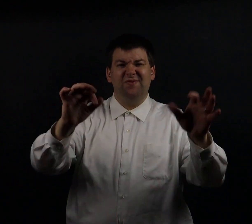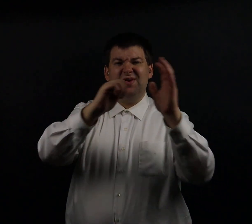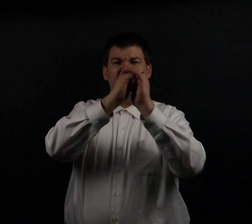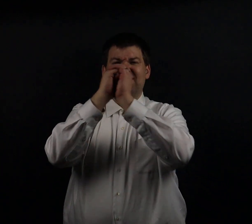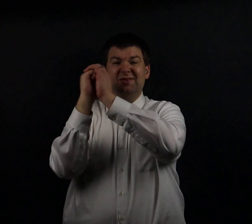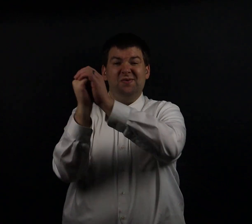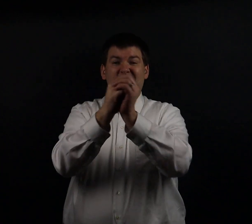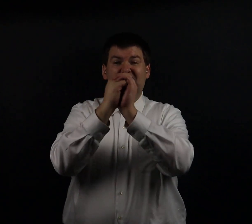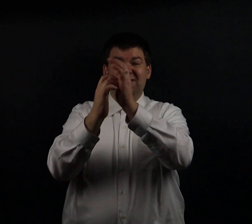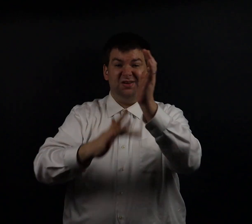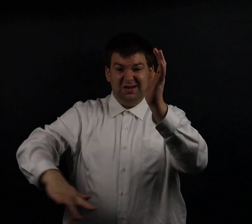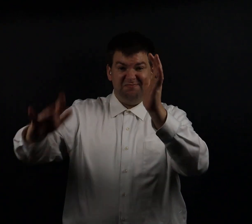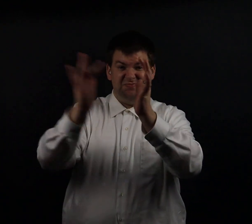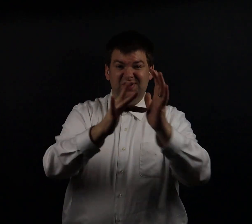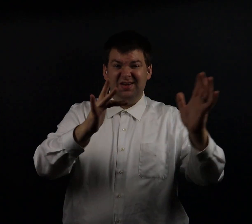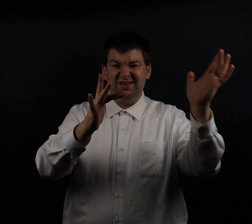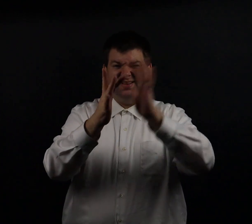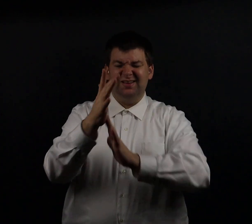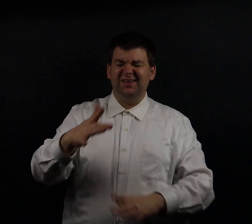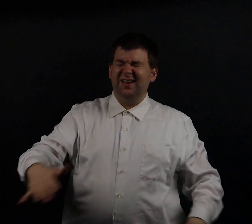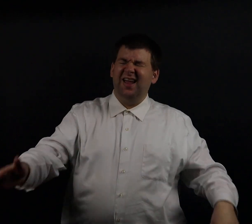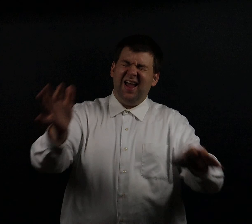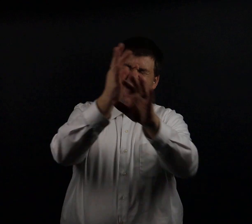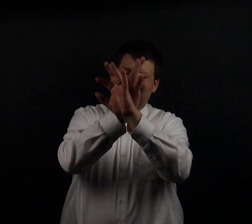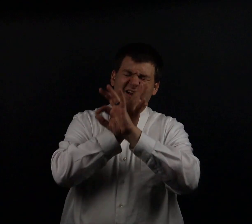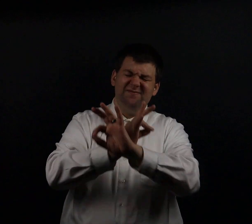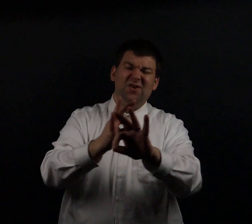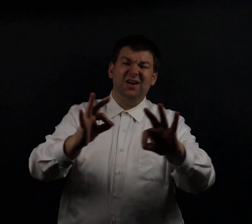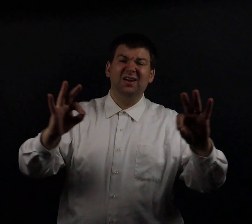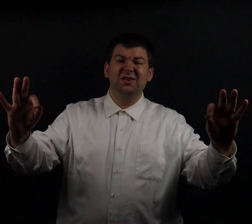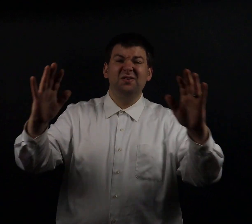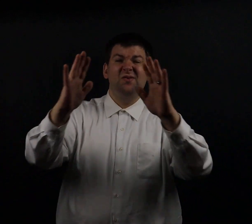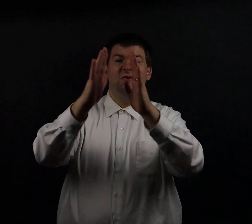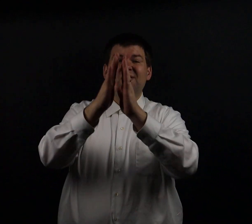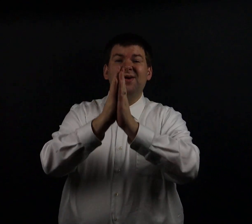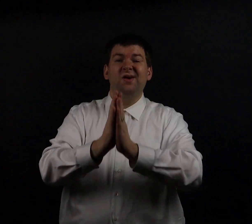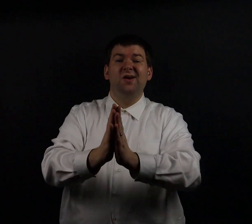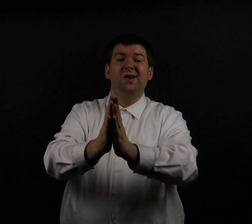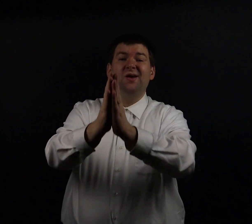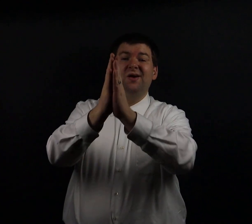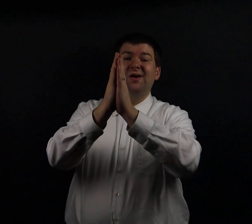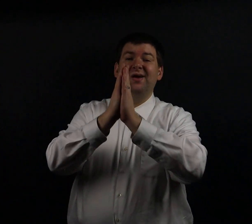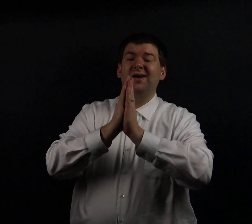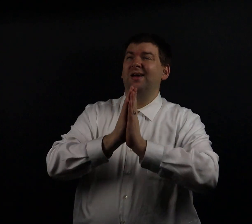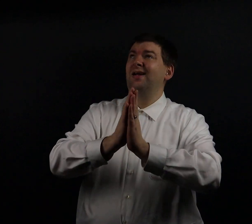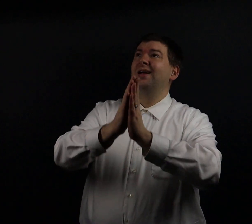They’re free to worship Jesus, and they are free to pray.